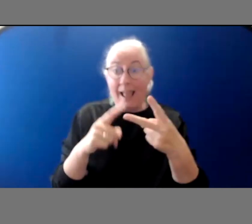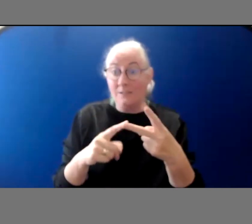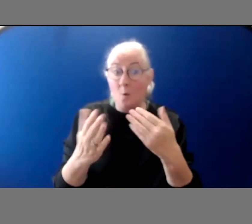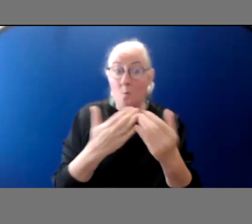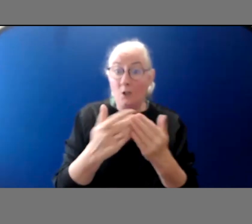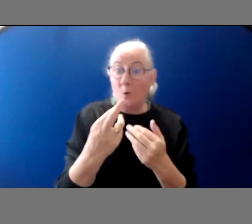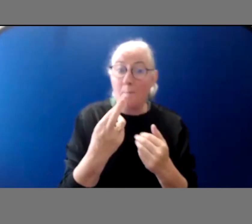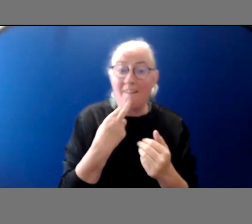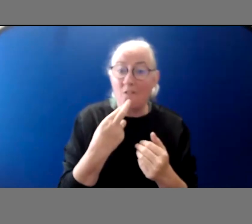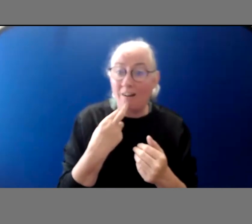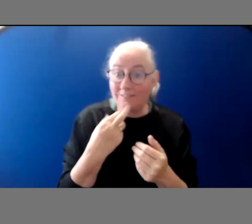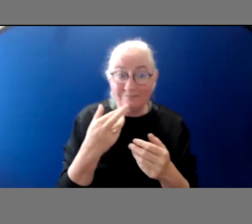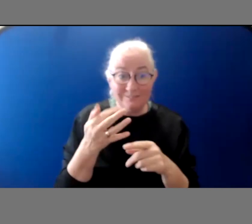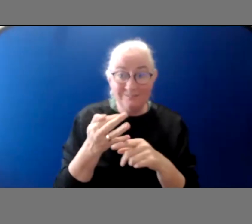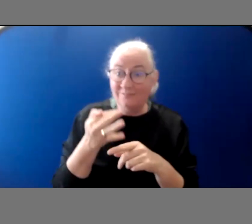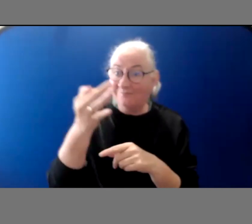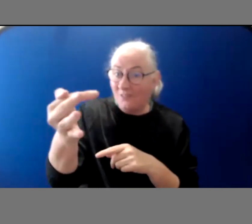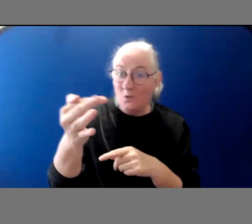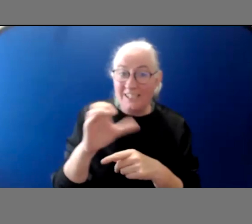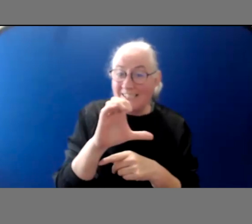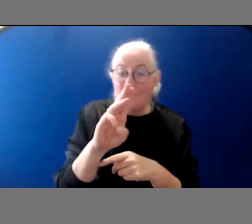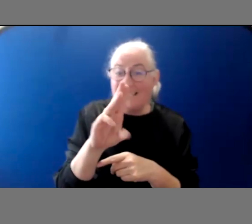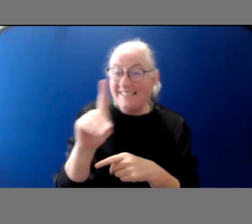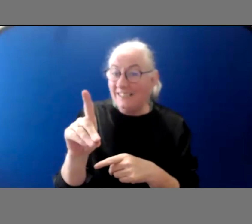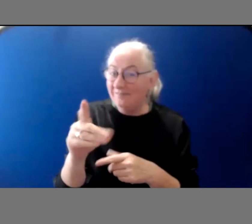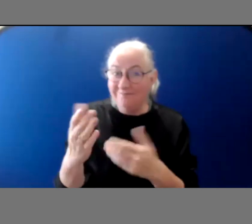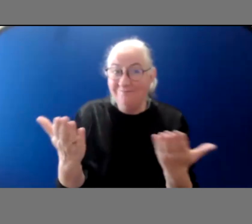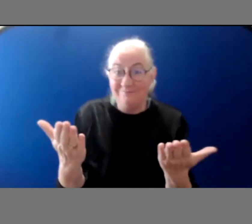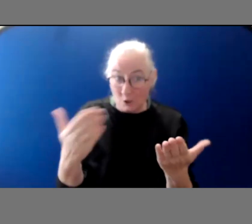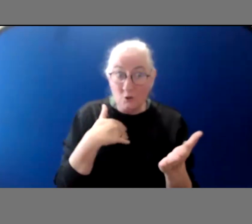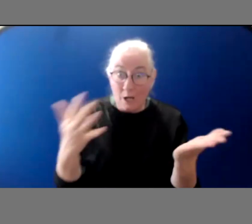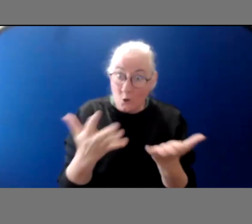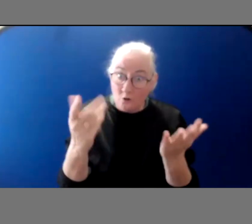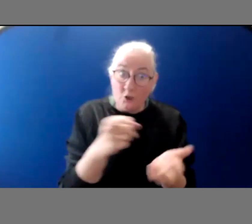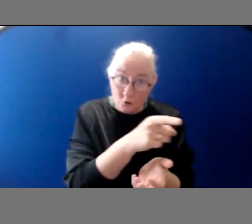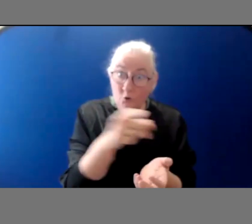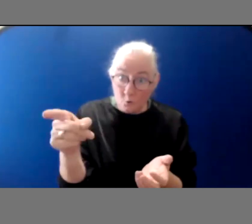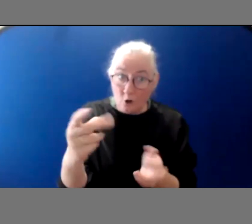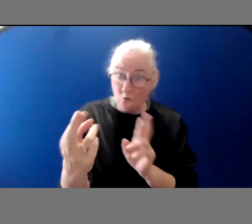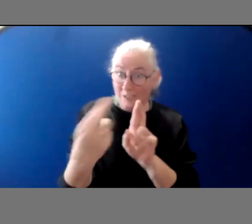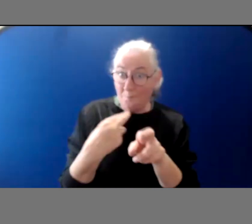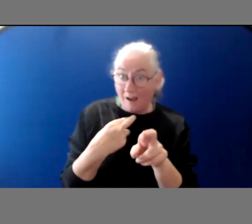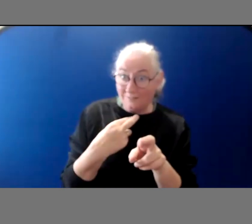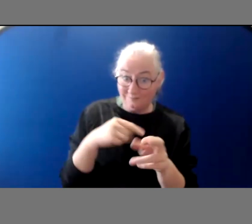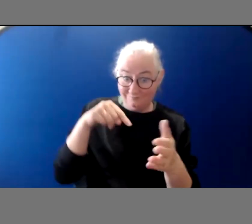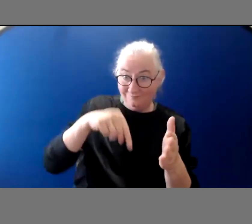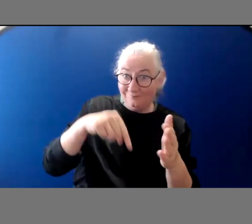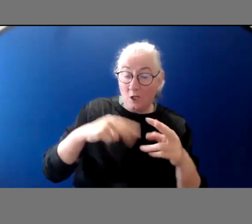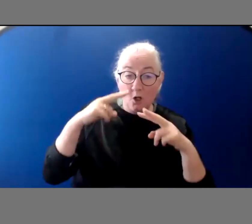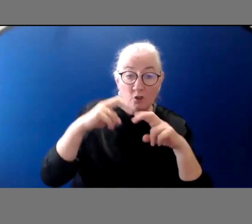to Future CPD content so I would encourage you to respond to the survey. Before we start I'd like